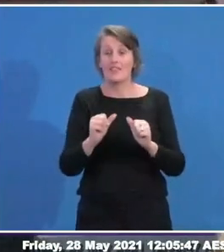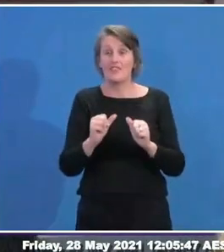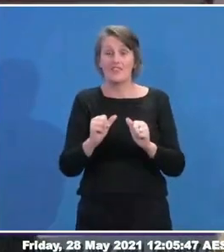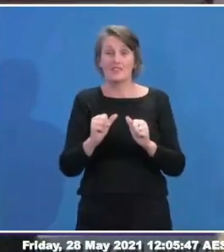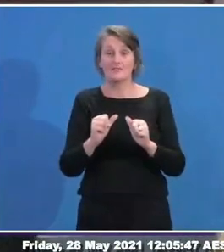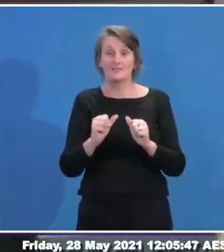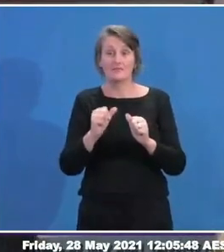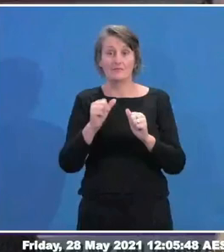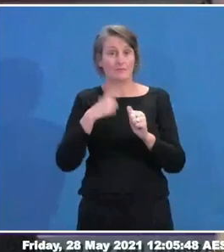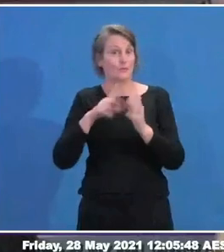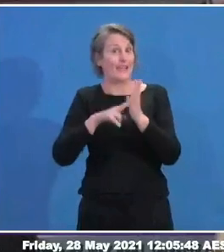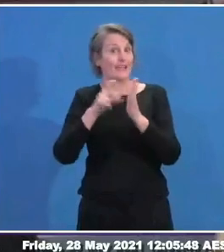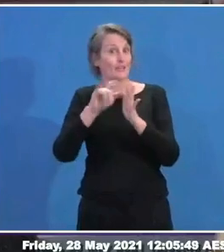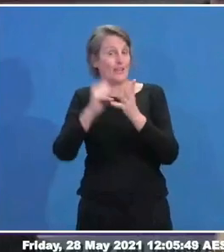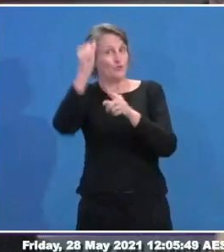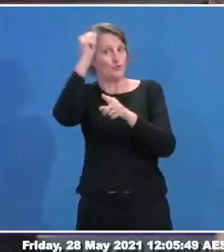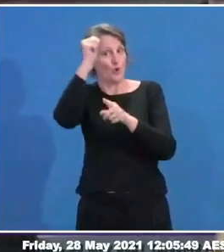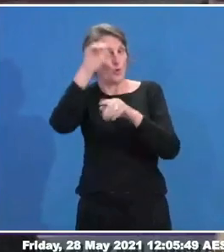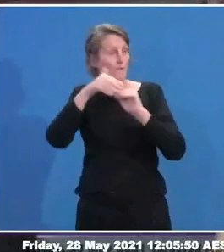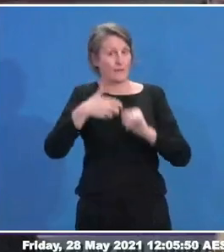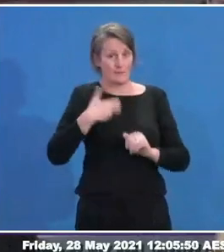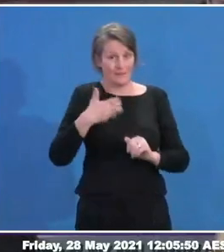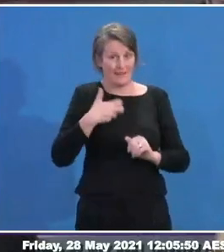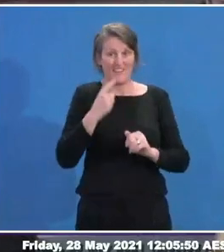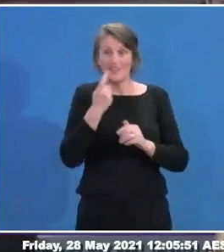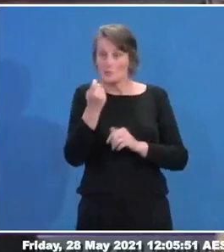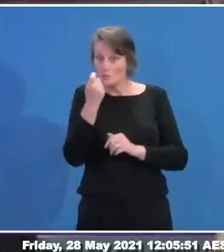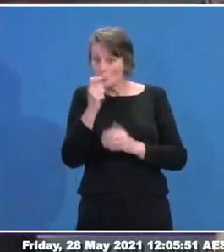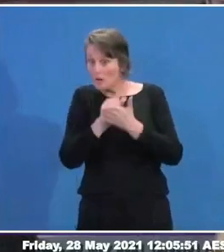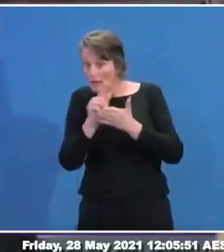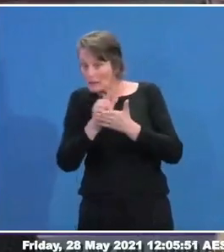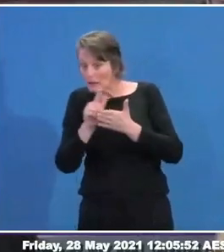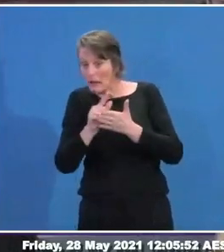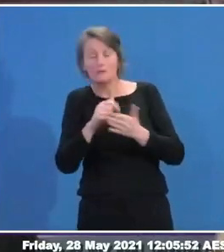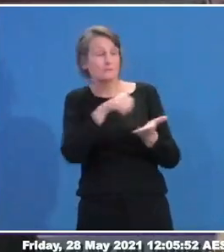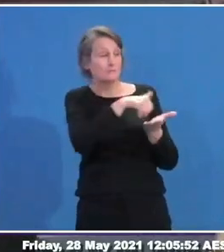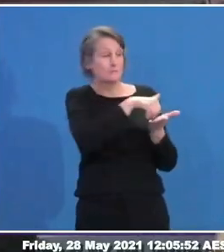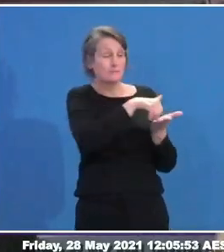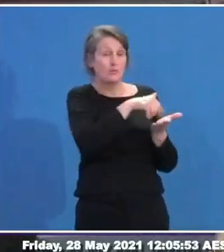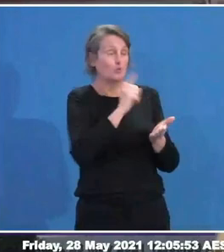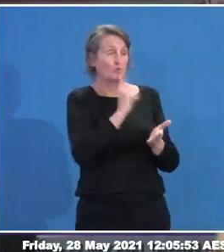complaints, SP1 and SP2 were suspended and they didn't return? Correct.